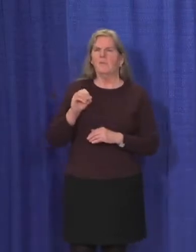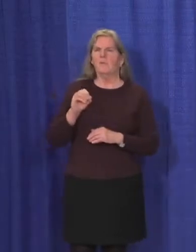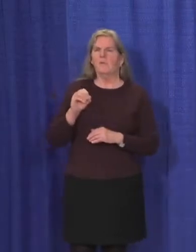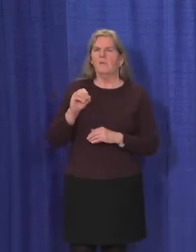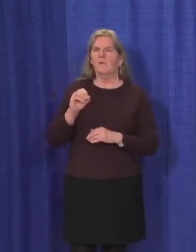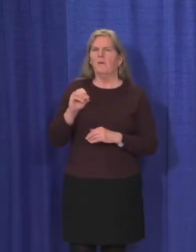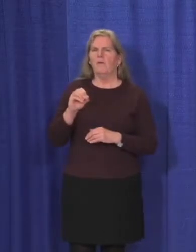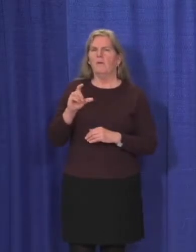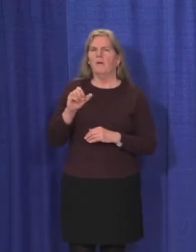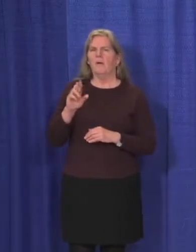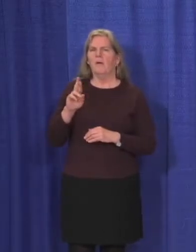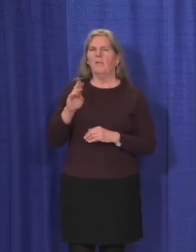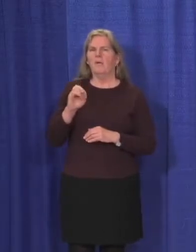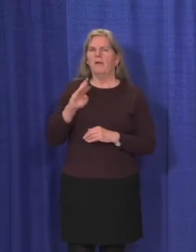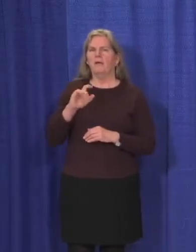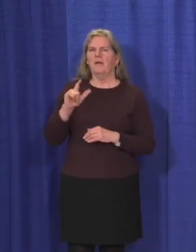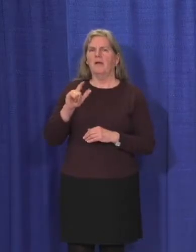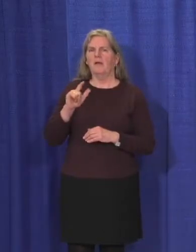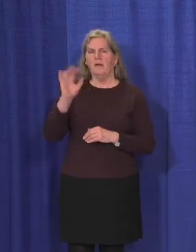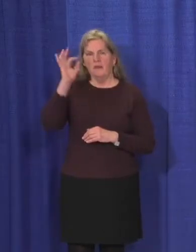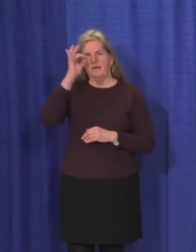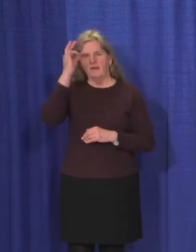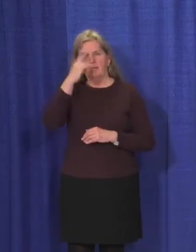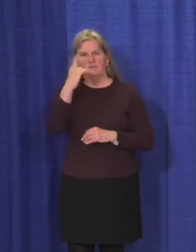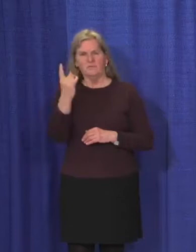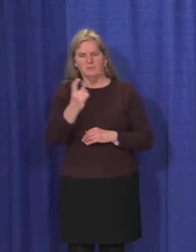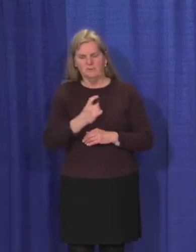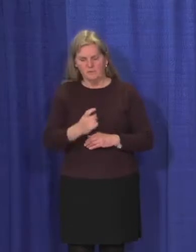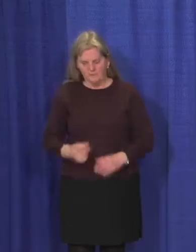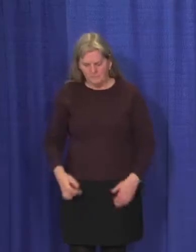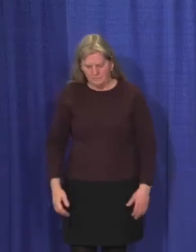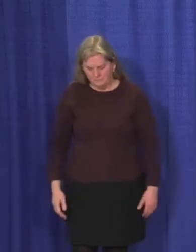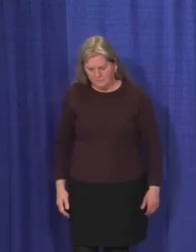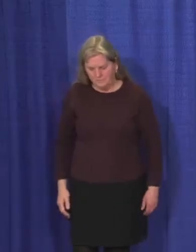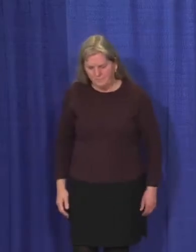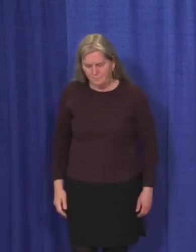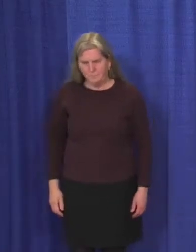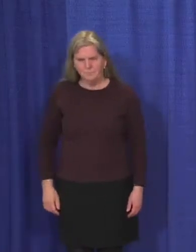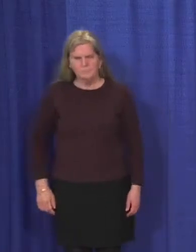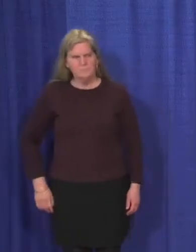You and I moved to Lori.